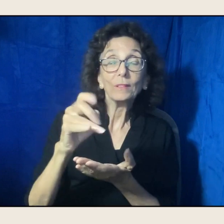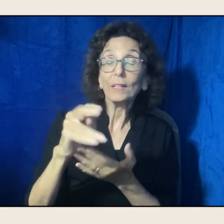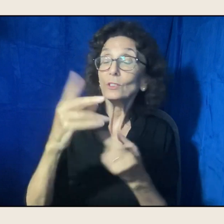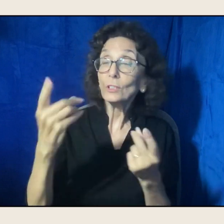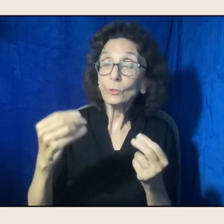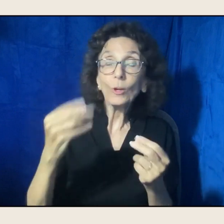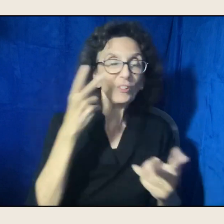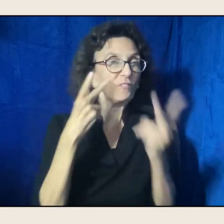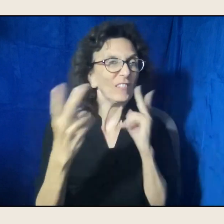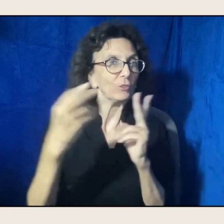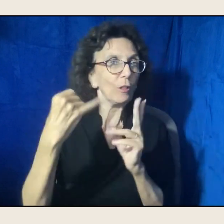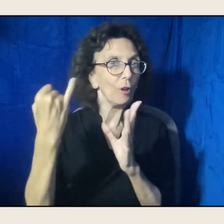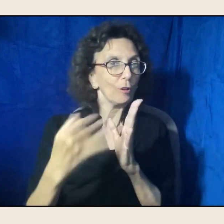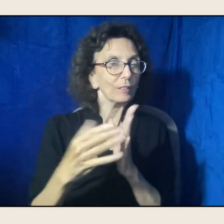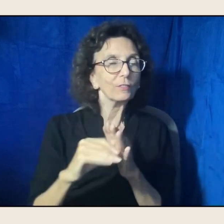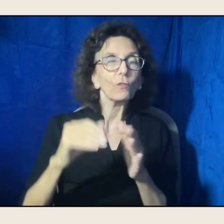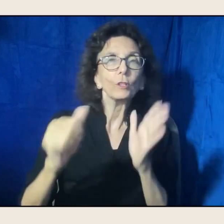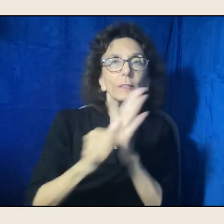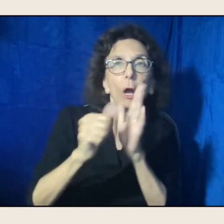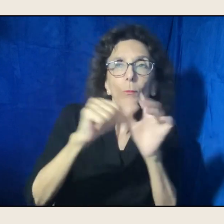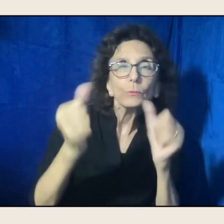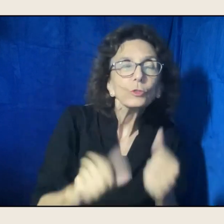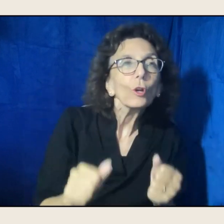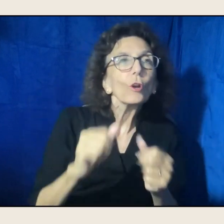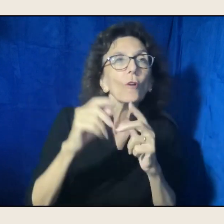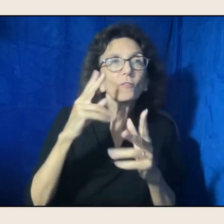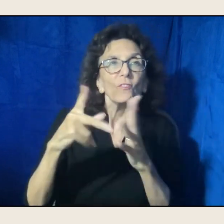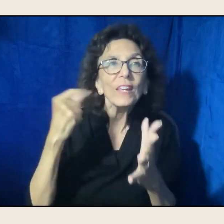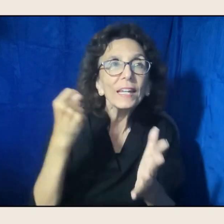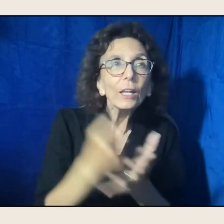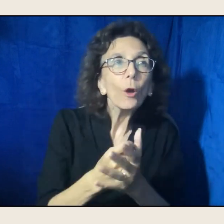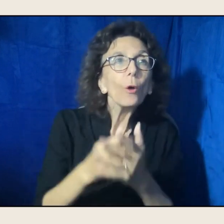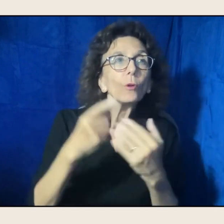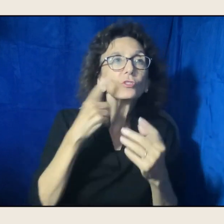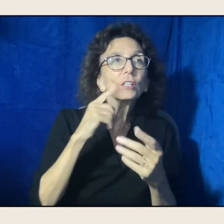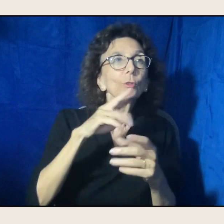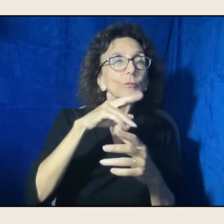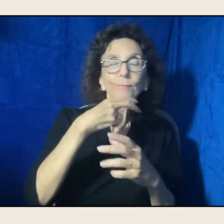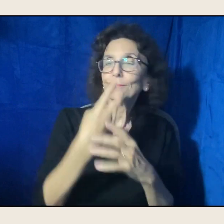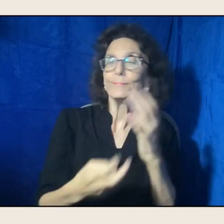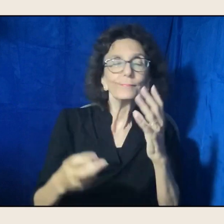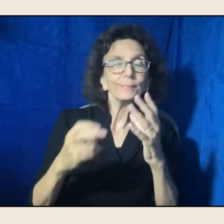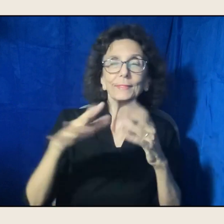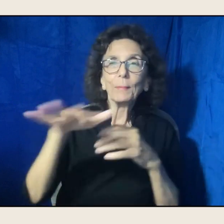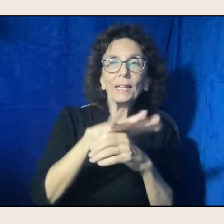She creates immersive spaces using elements like plant matter and complex sounds